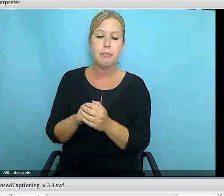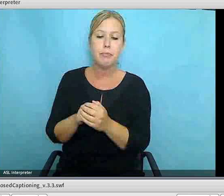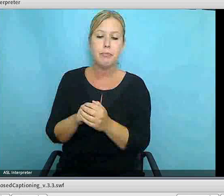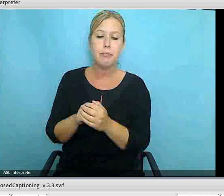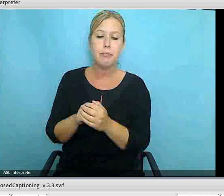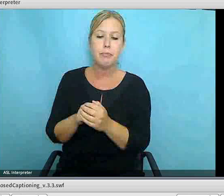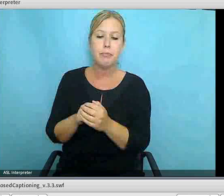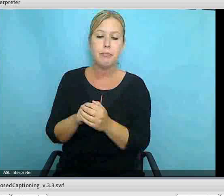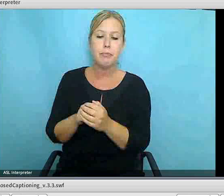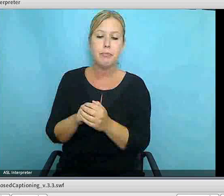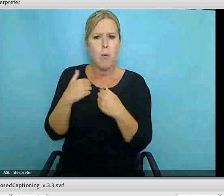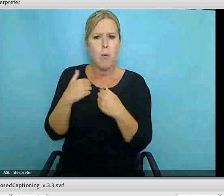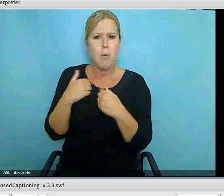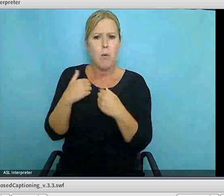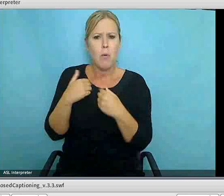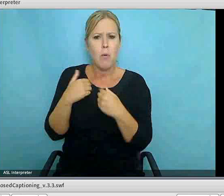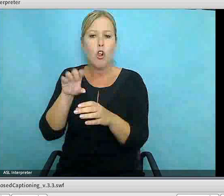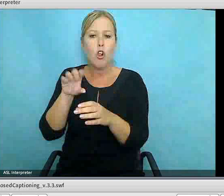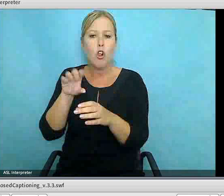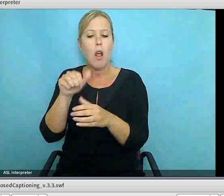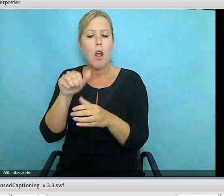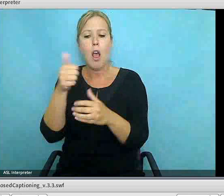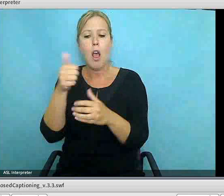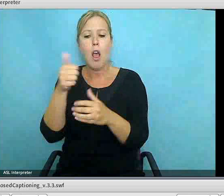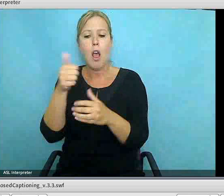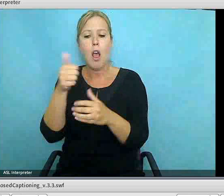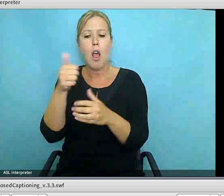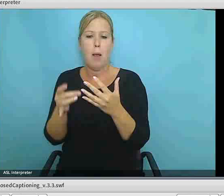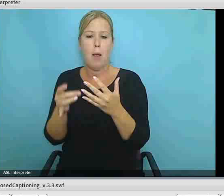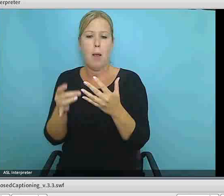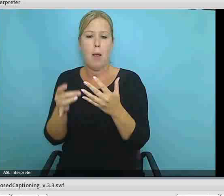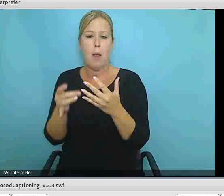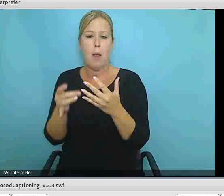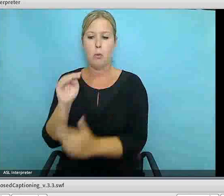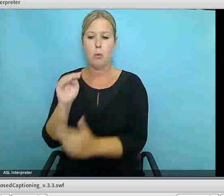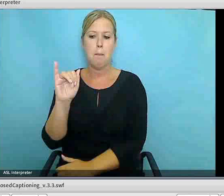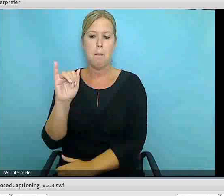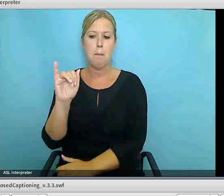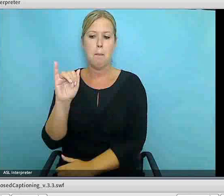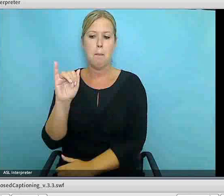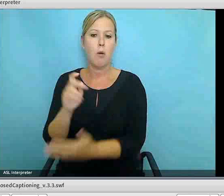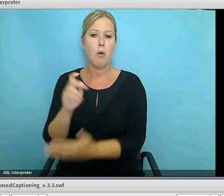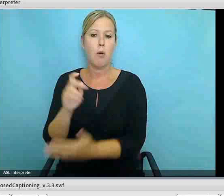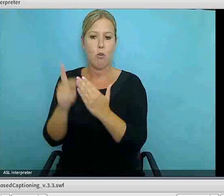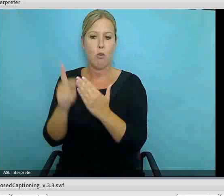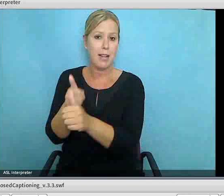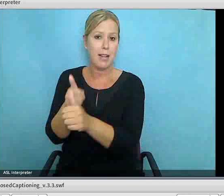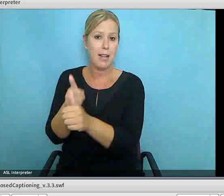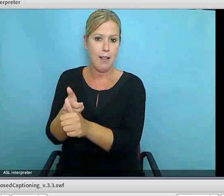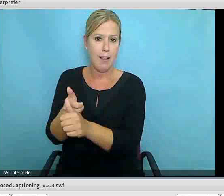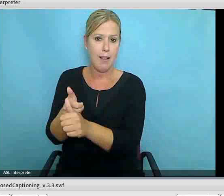other options that are available through the Medicare program.